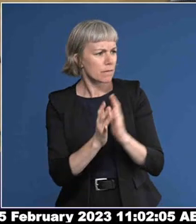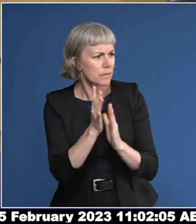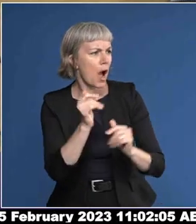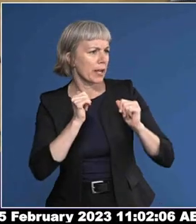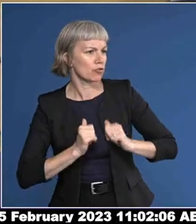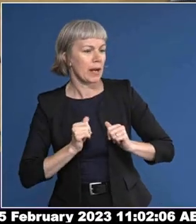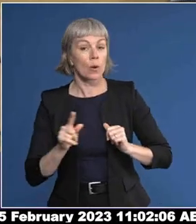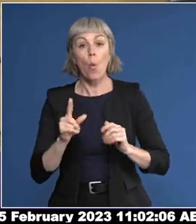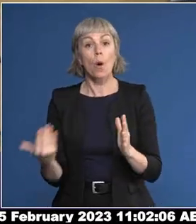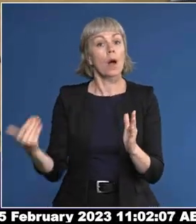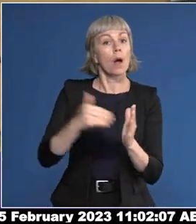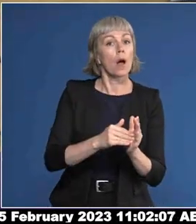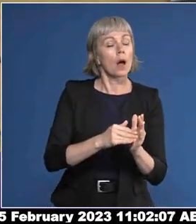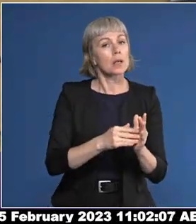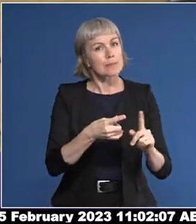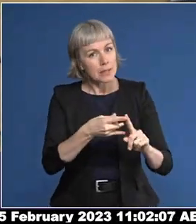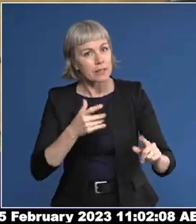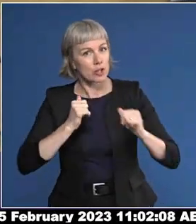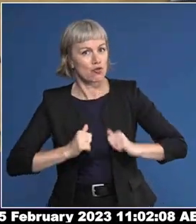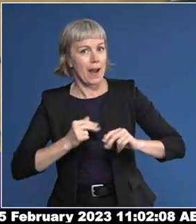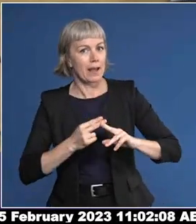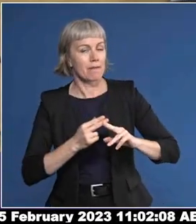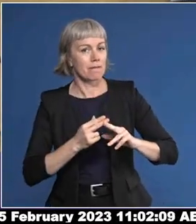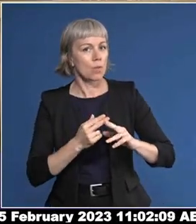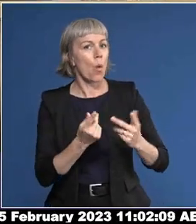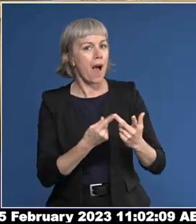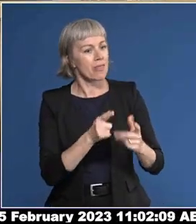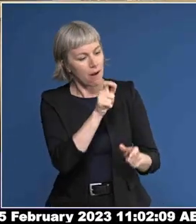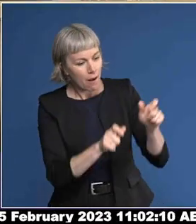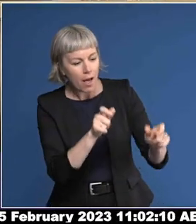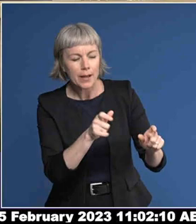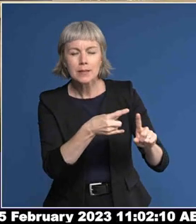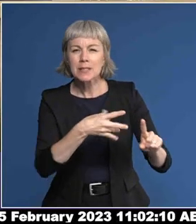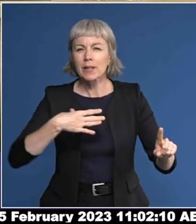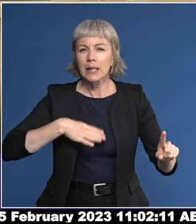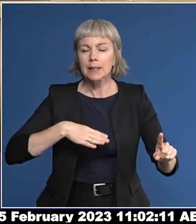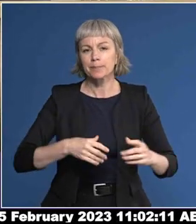handling"? MR HYLAND: No, I think - yes. Well, I would agree with what Jo said in that regard. There is certain things that are bespoke.